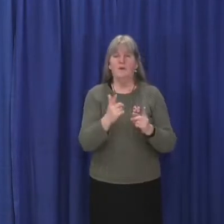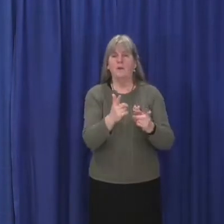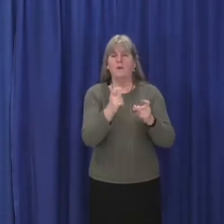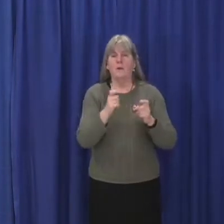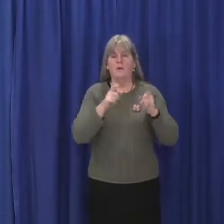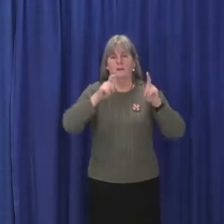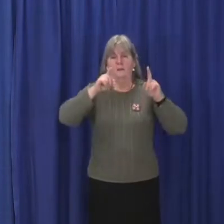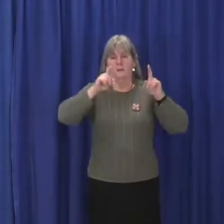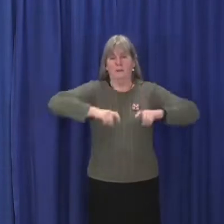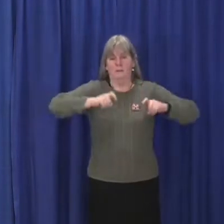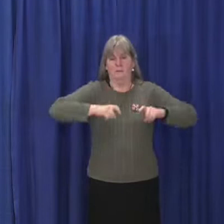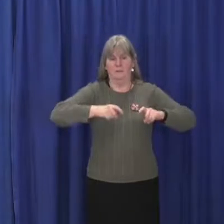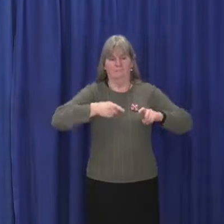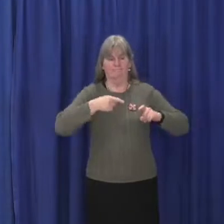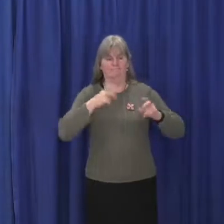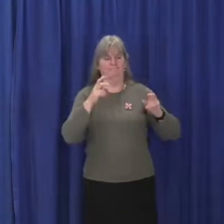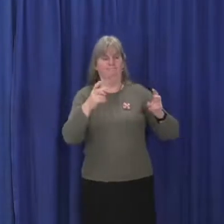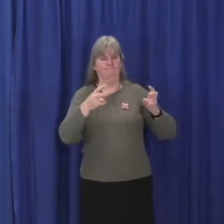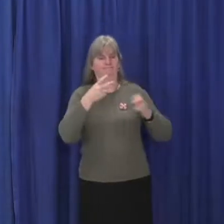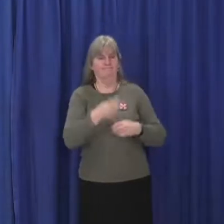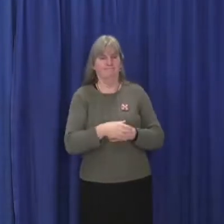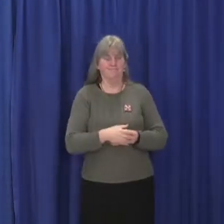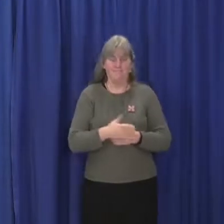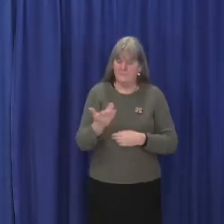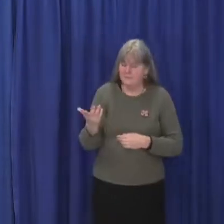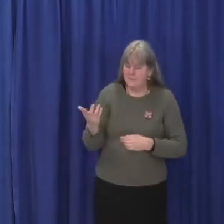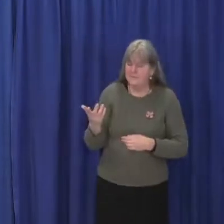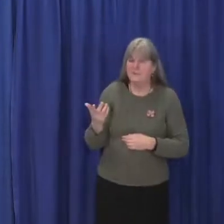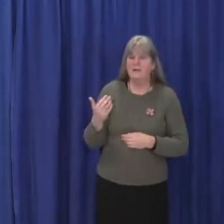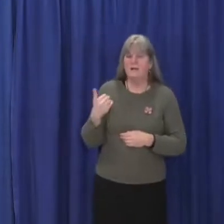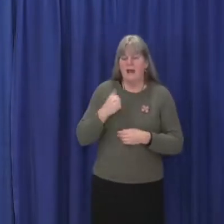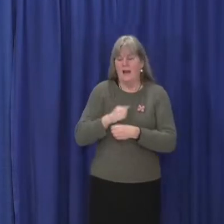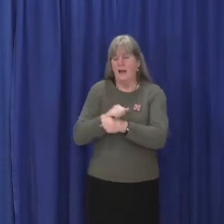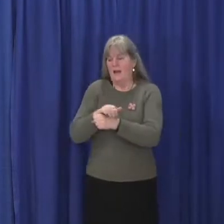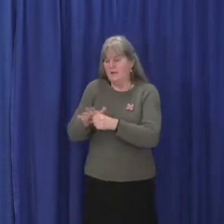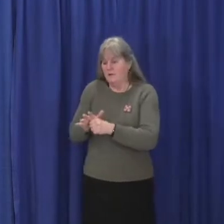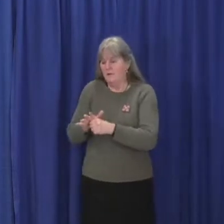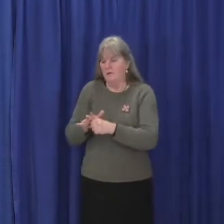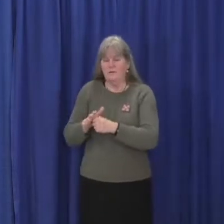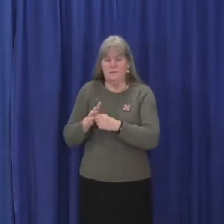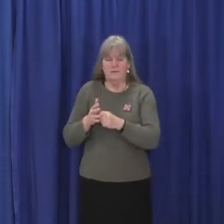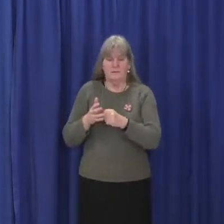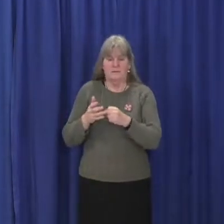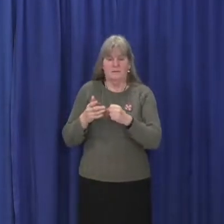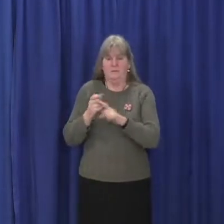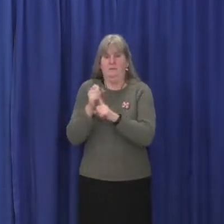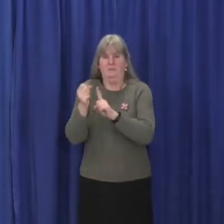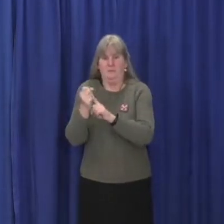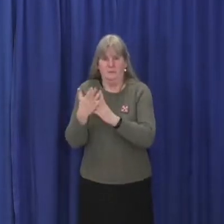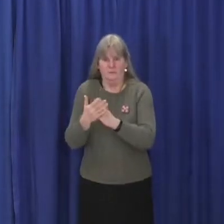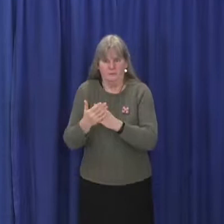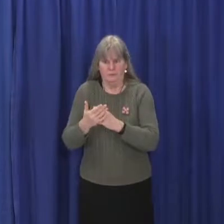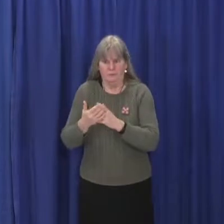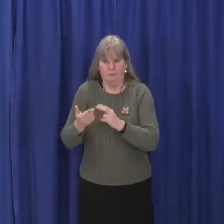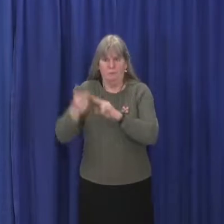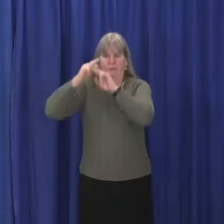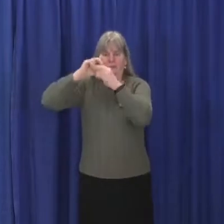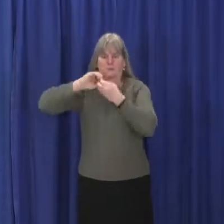To further help navigate the ongoing pandemic together I want to address how our communities, our schools,